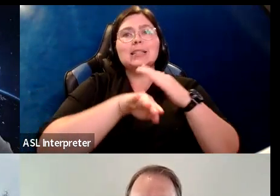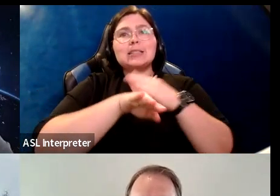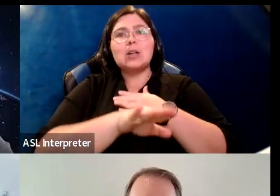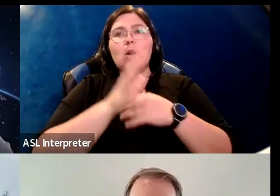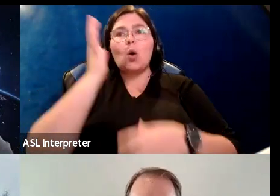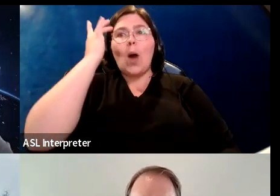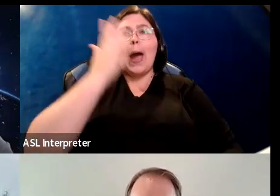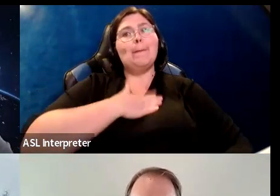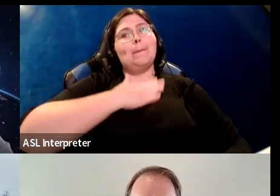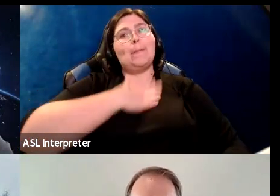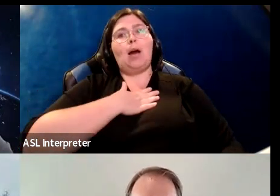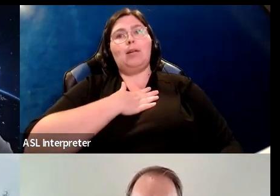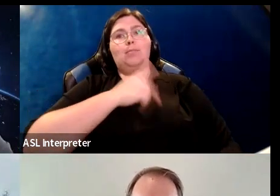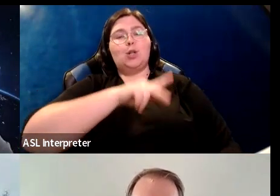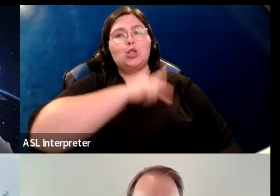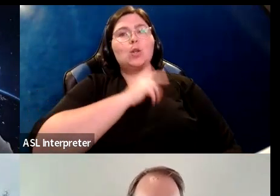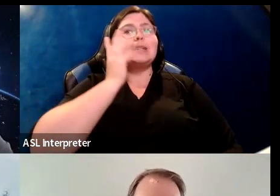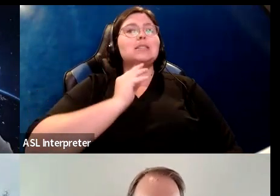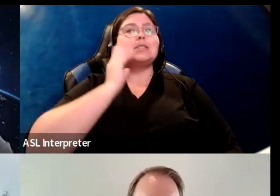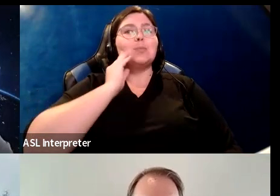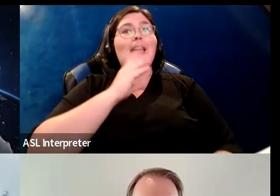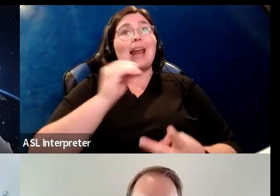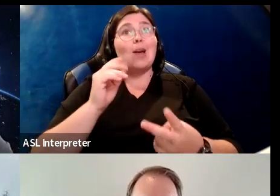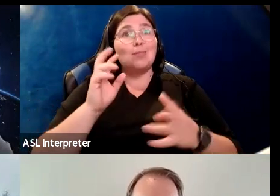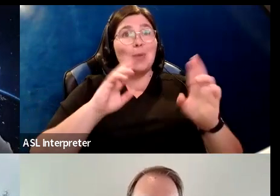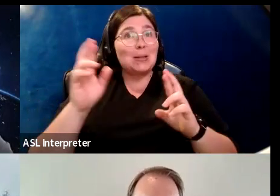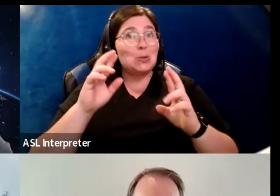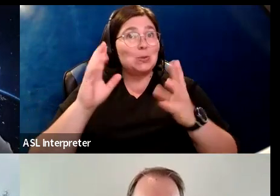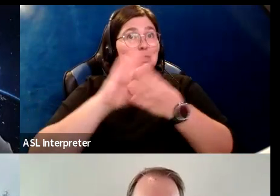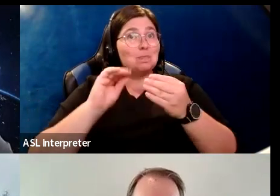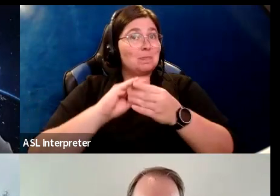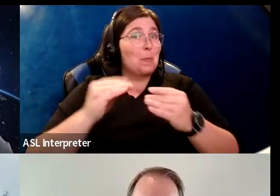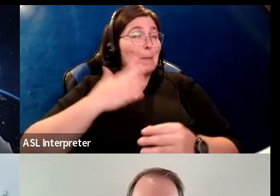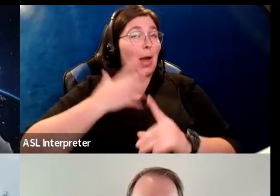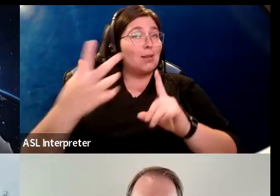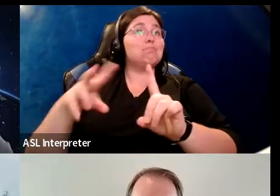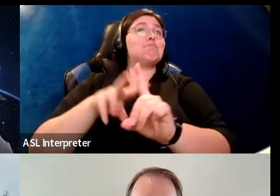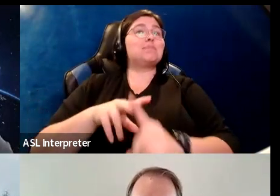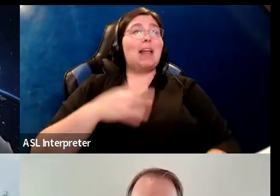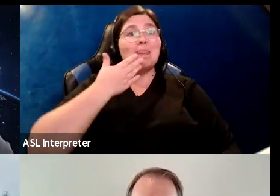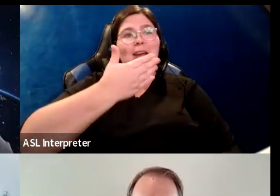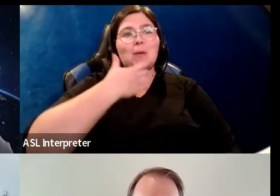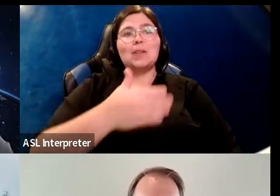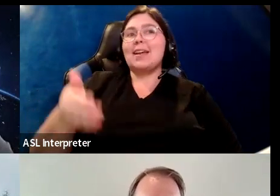And I'm here to share my perspective on this topic. Thank you. Thanks, Arwa.